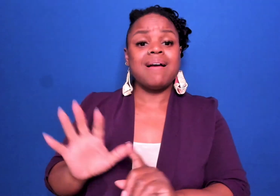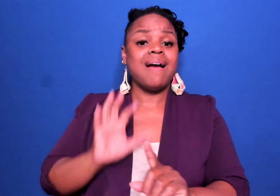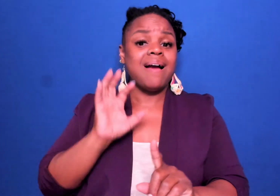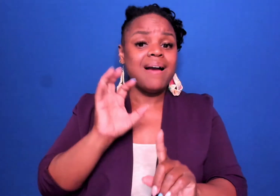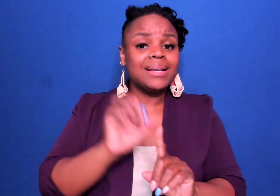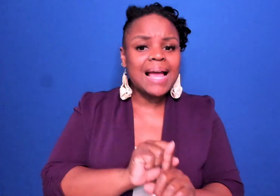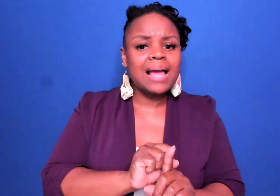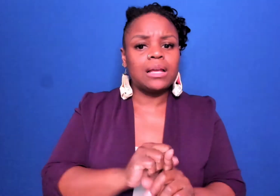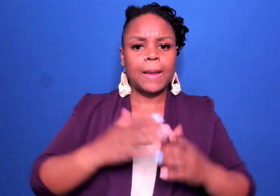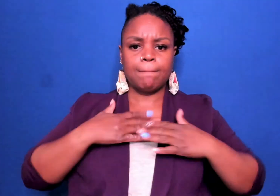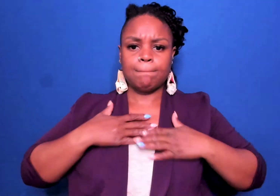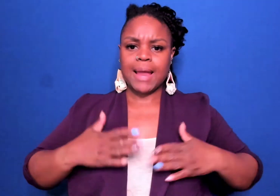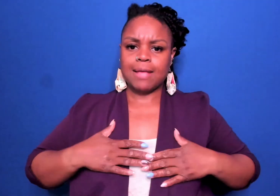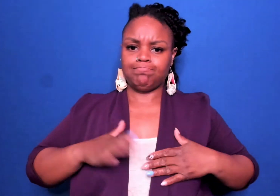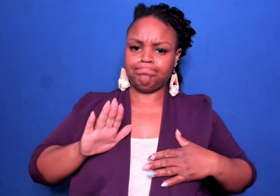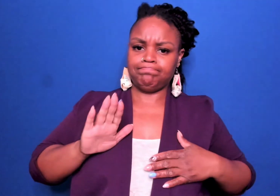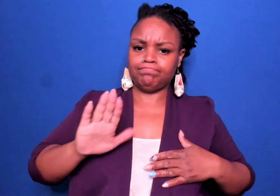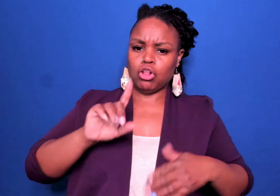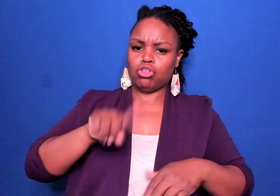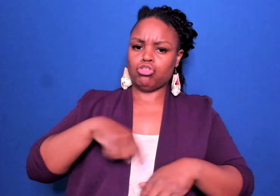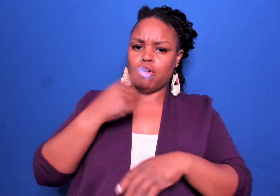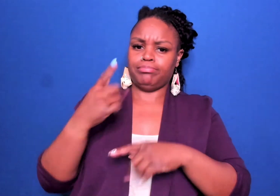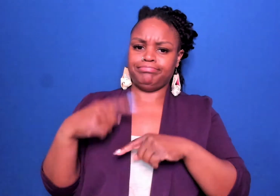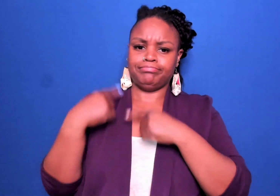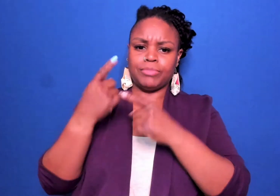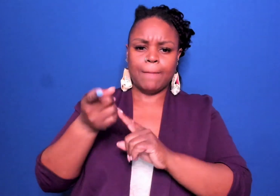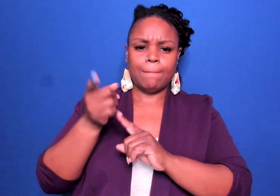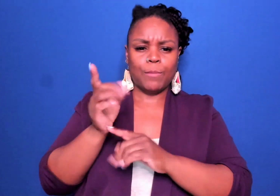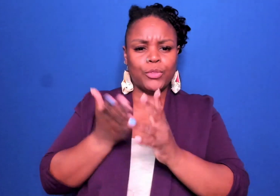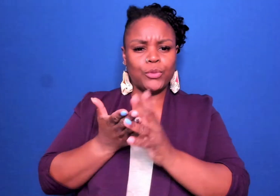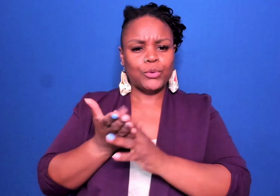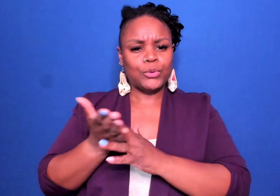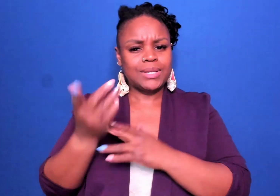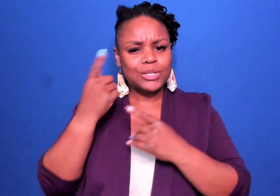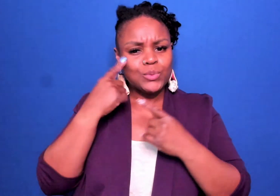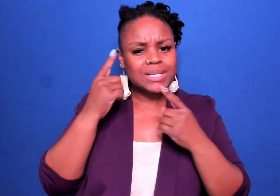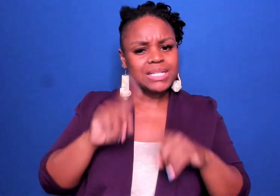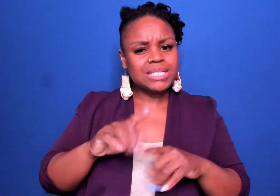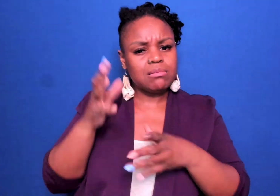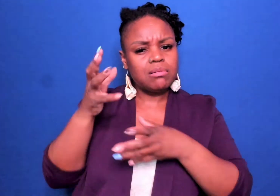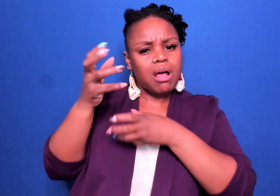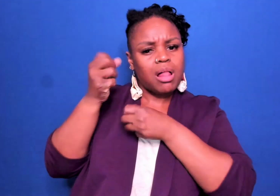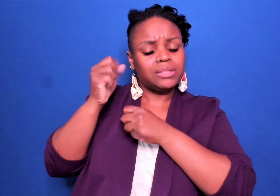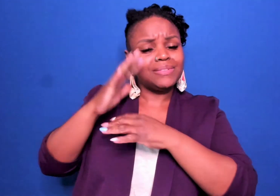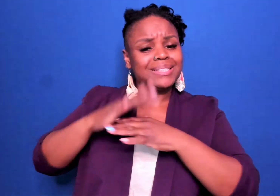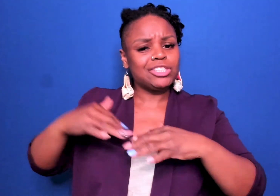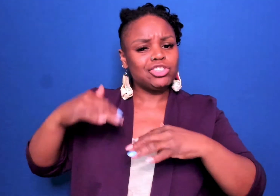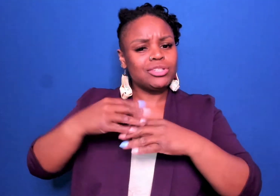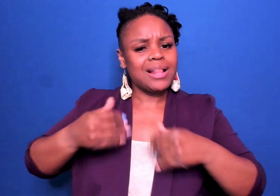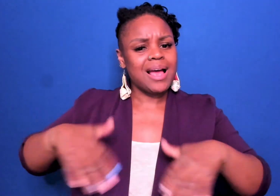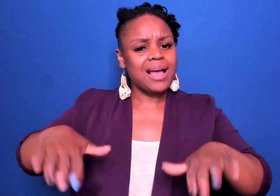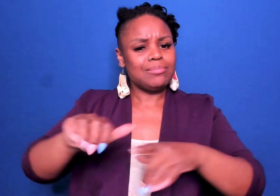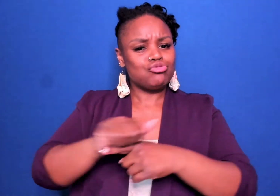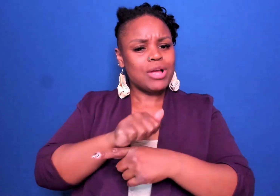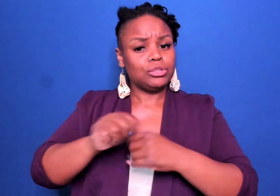Attacks on bodily autonomy long predate this moment through conquest and colonization of Indigenous lands and practices,